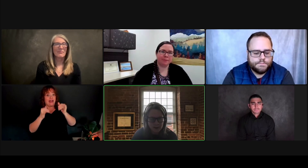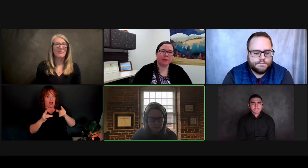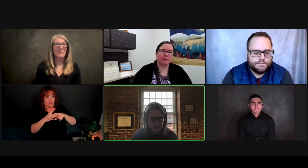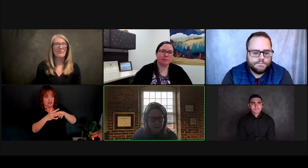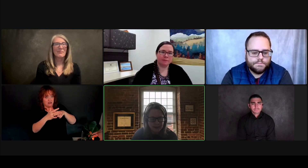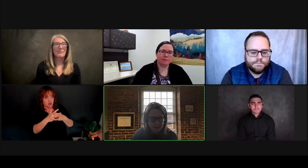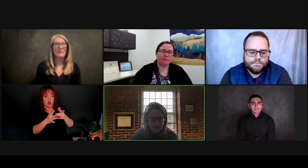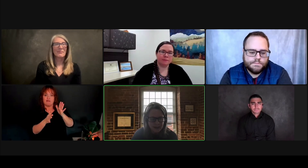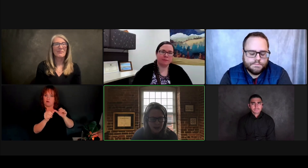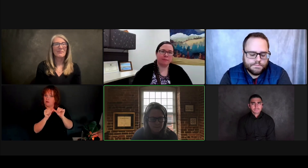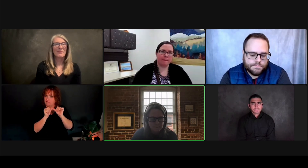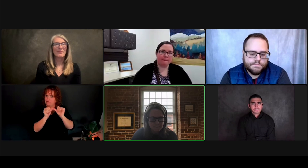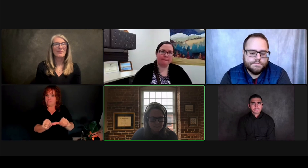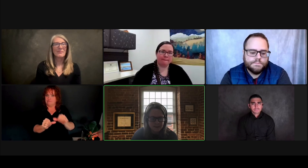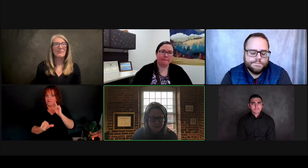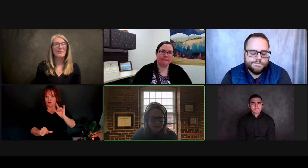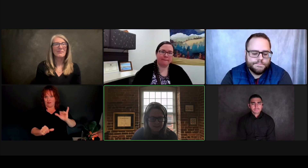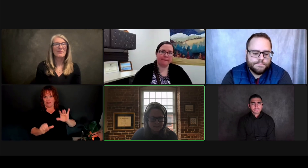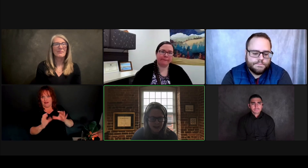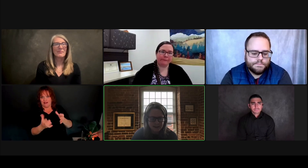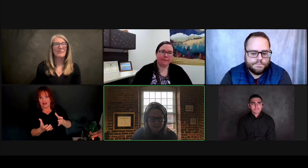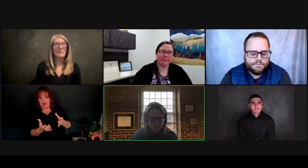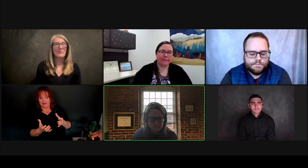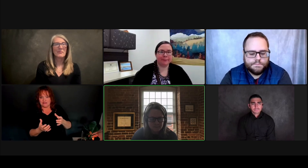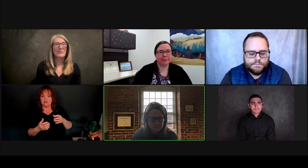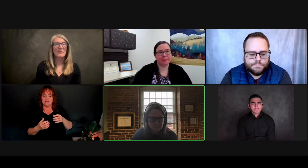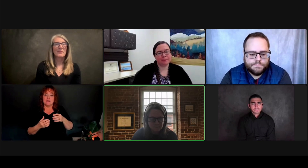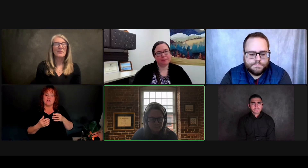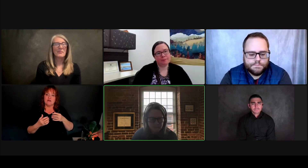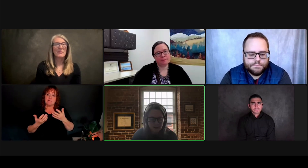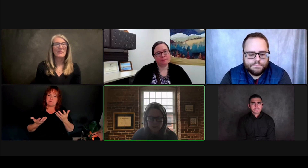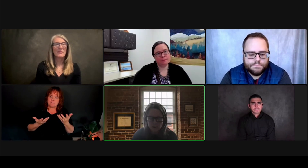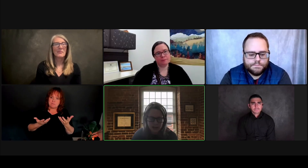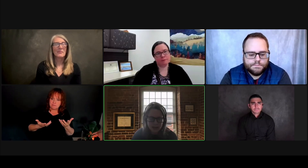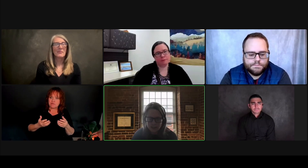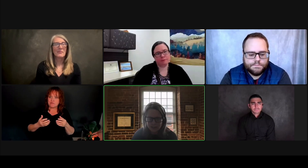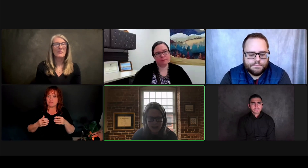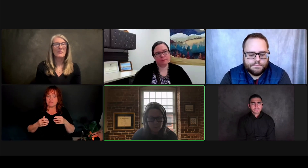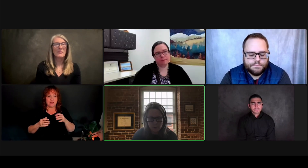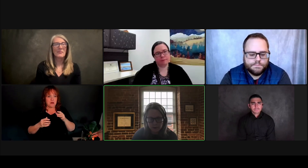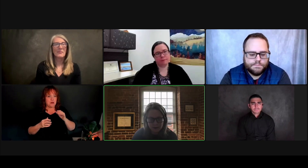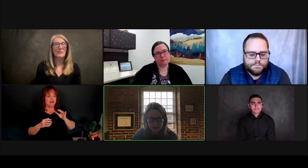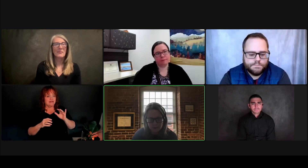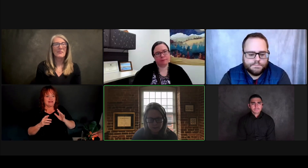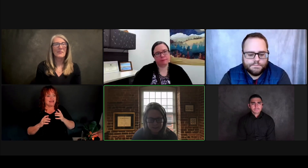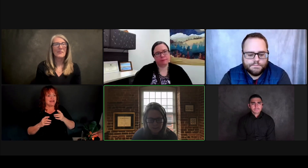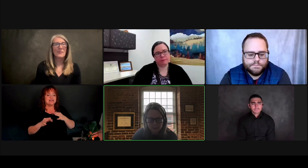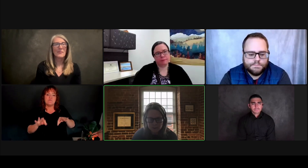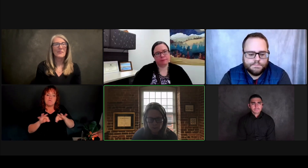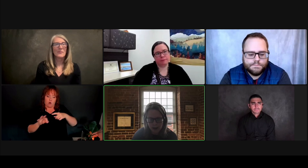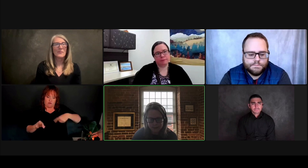But this kind of communication network or established practice